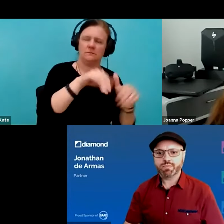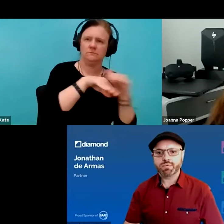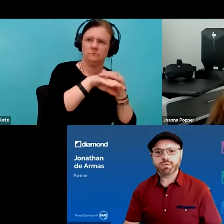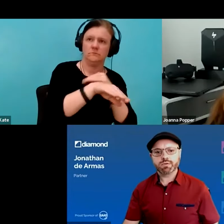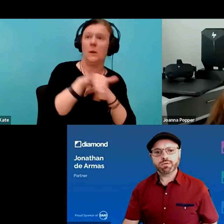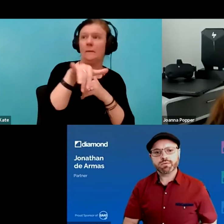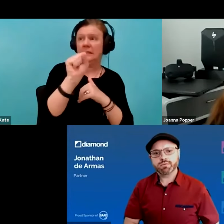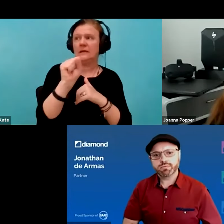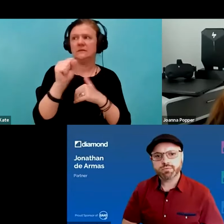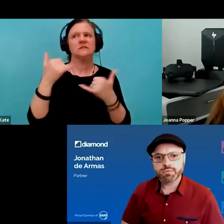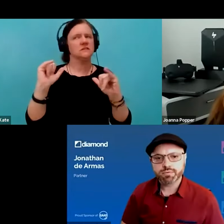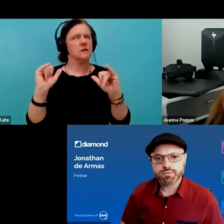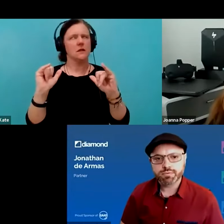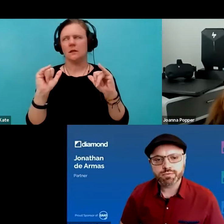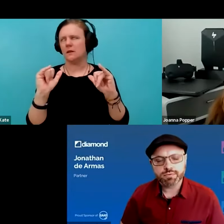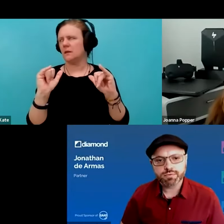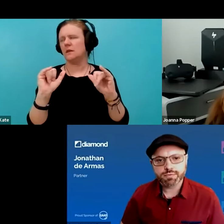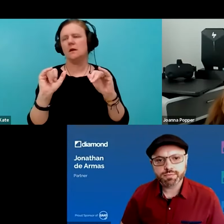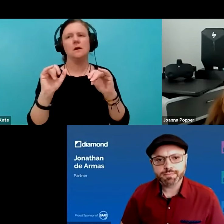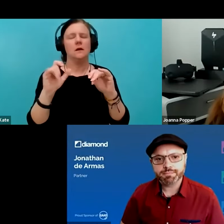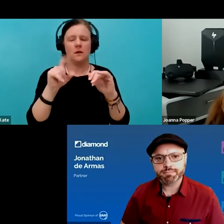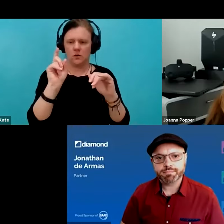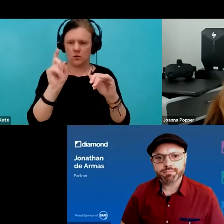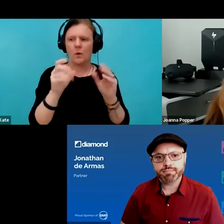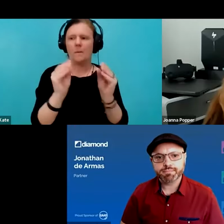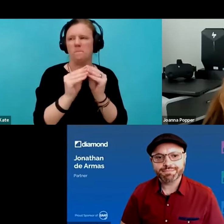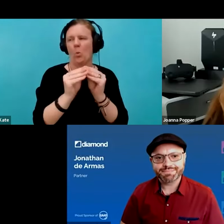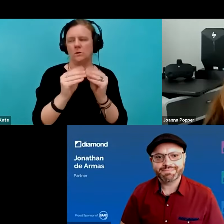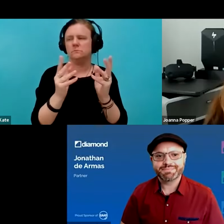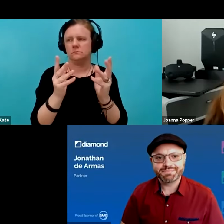definitely would say. Still a lot a lot more a lot more to come. You know, I